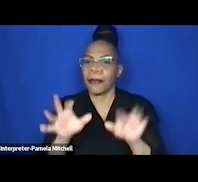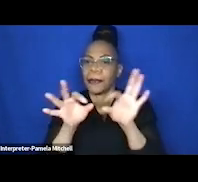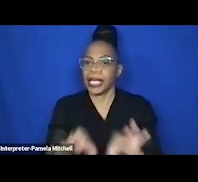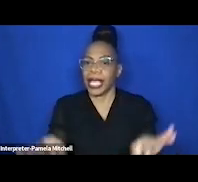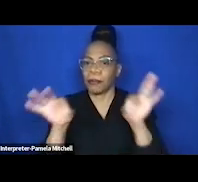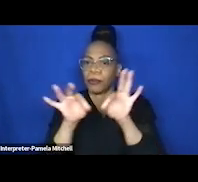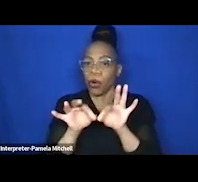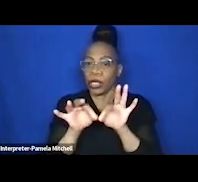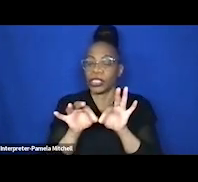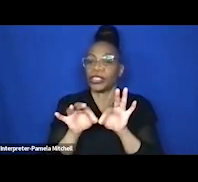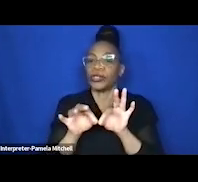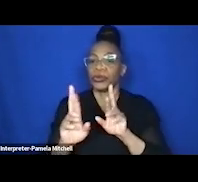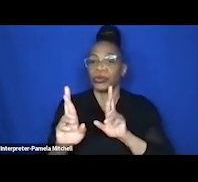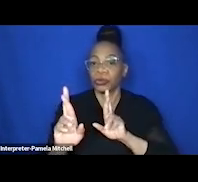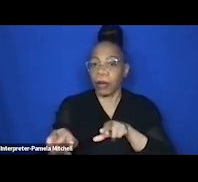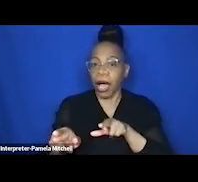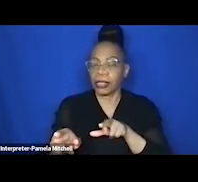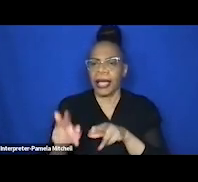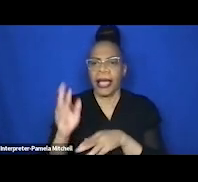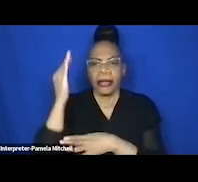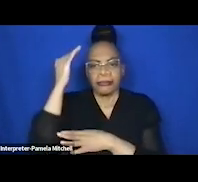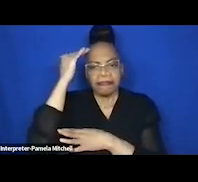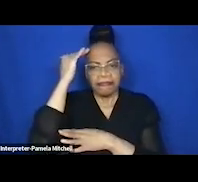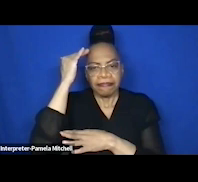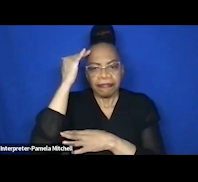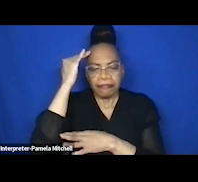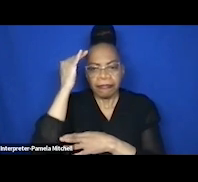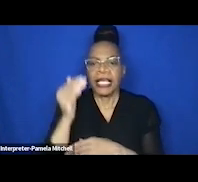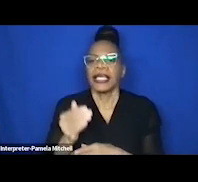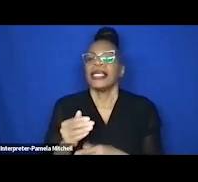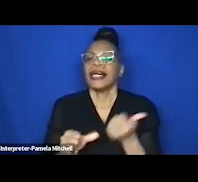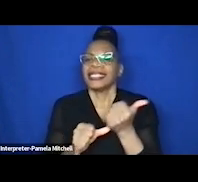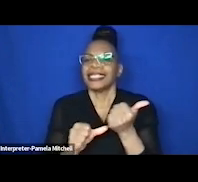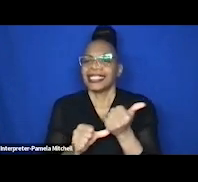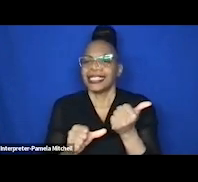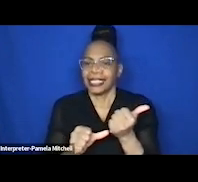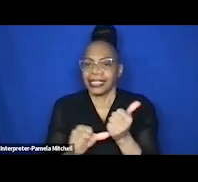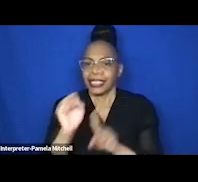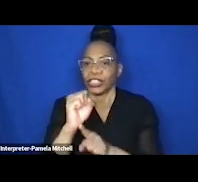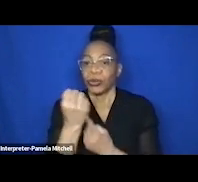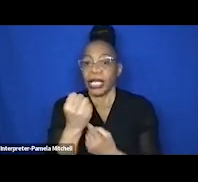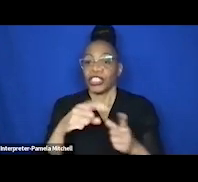is being mindful of system performance measures. And so when HUD established continuums of care,